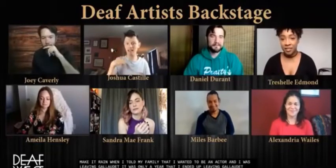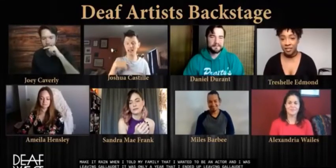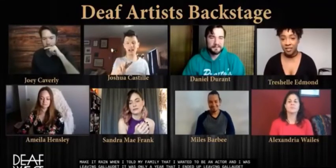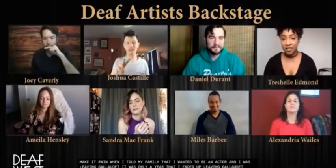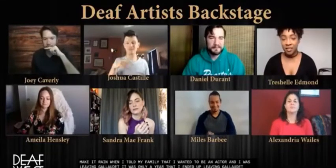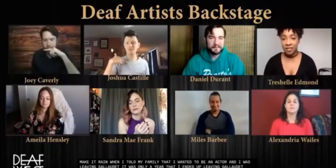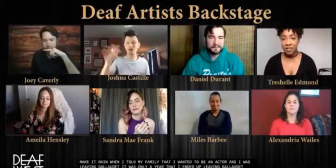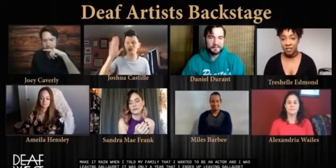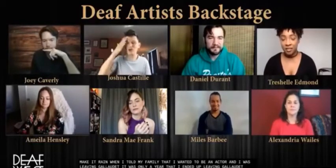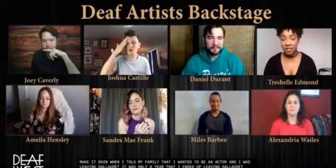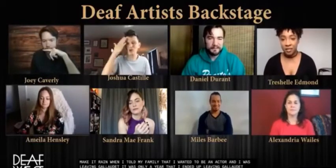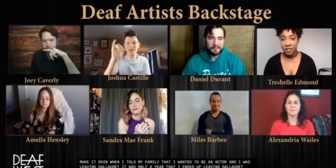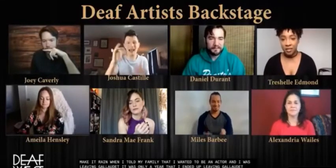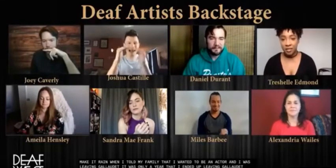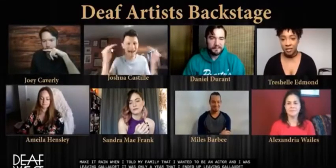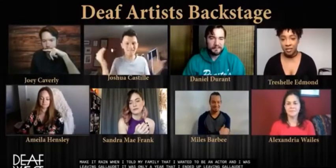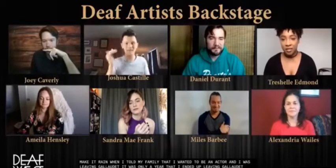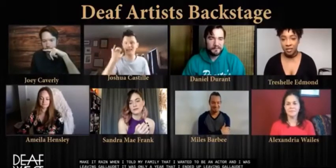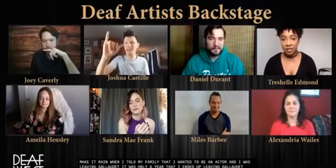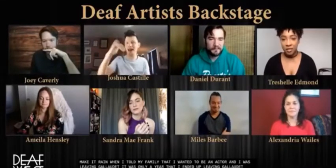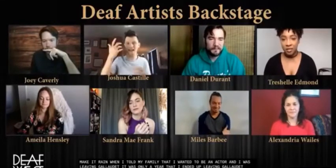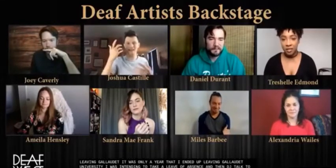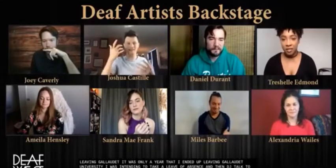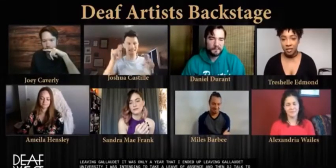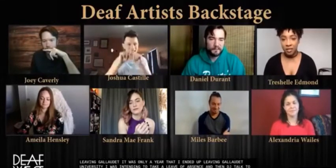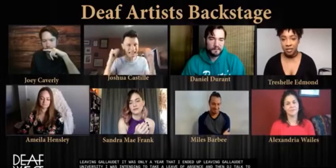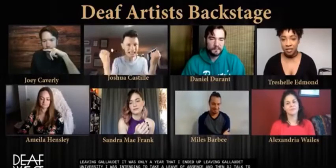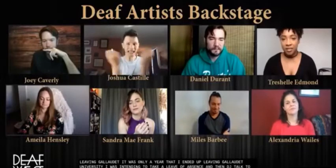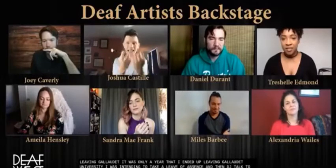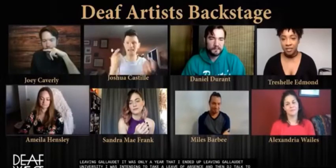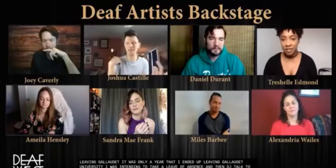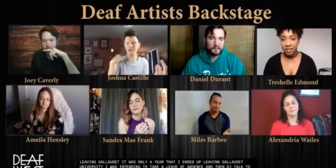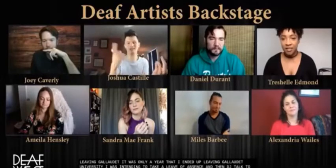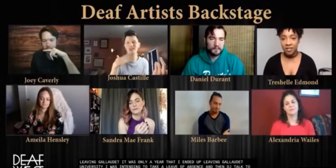Then we had ‘Spring Awakening’ at the ‘Wallis (Annenberg Theatre)’ and I just